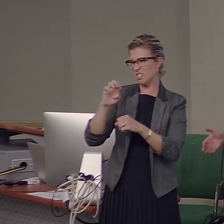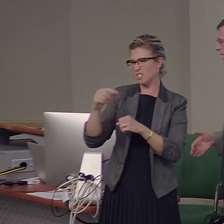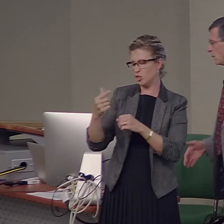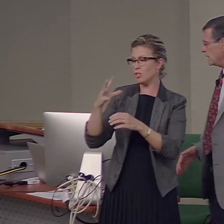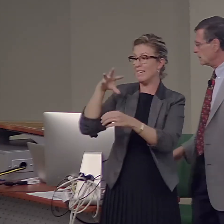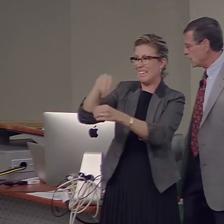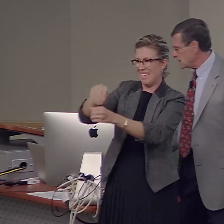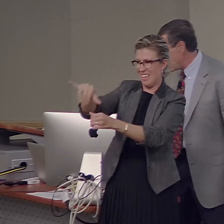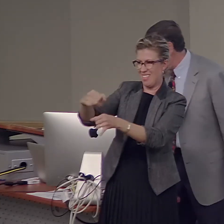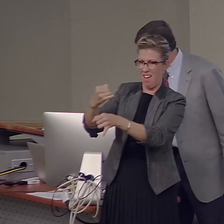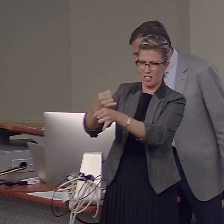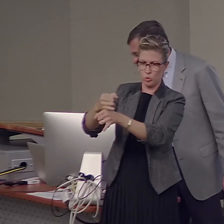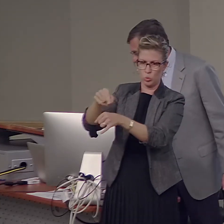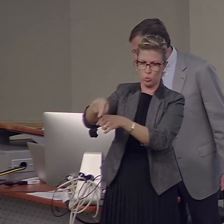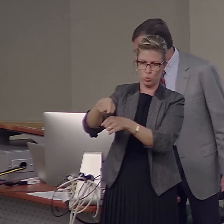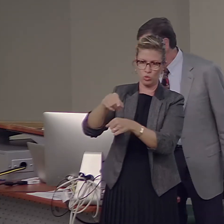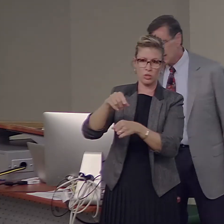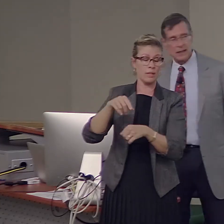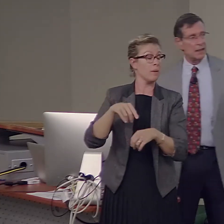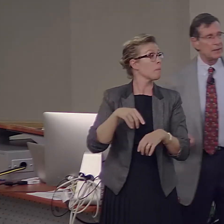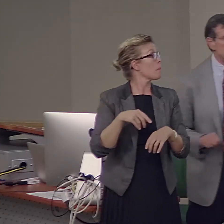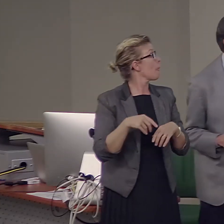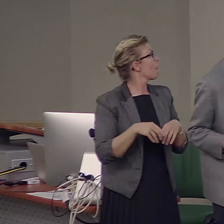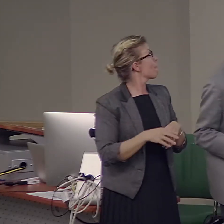And when we looked at the children while